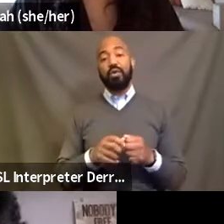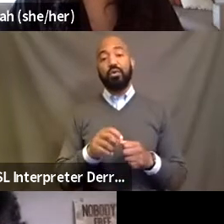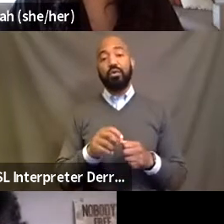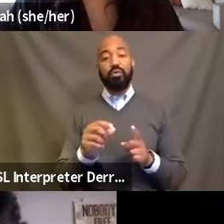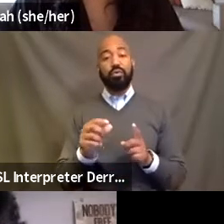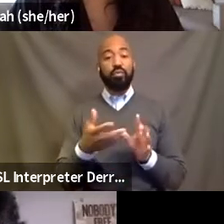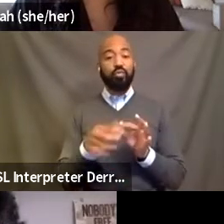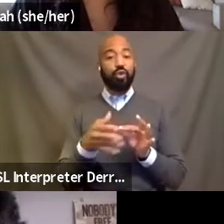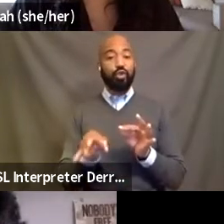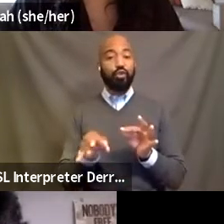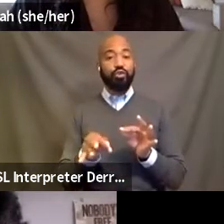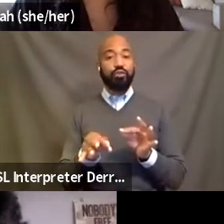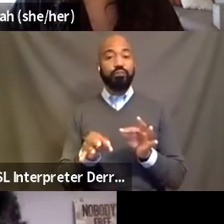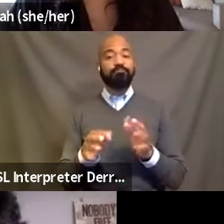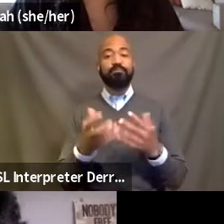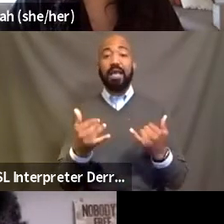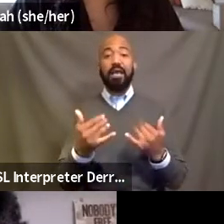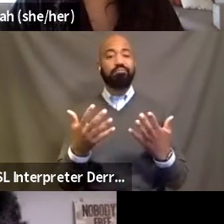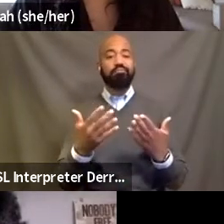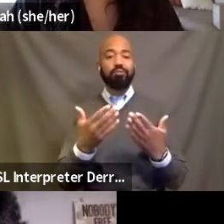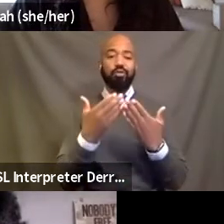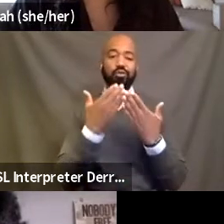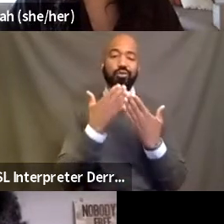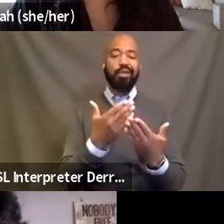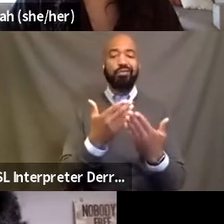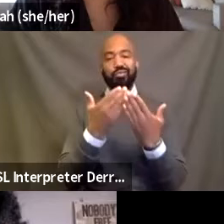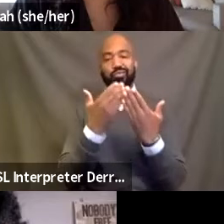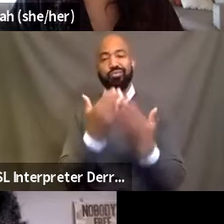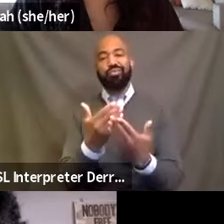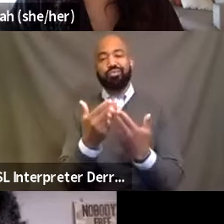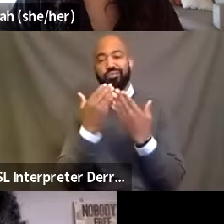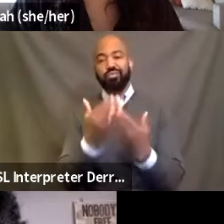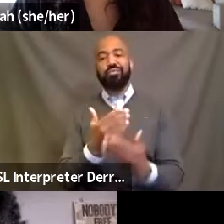Benjamin (they/them/elle): My emotions are catching up with me now in this like moment of closing just that.